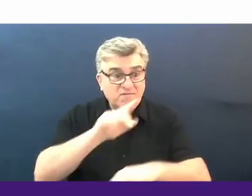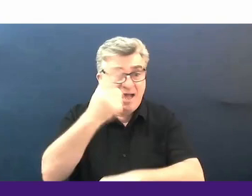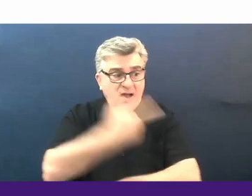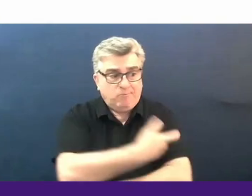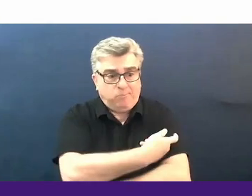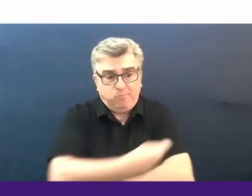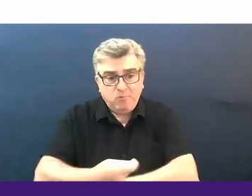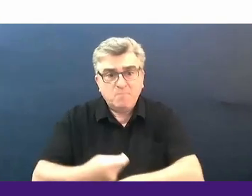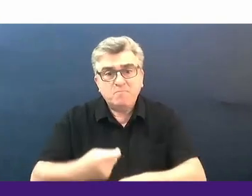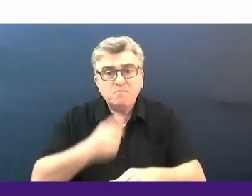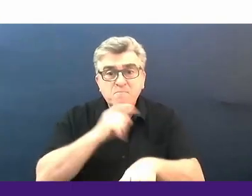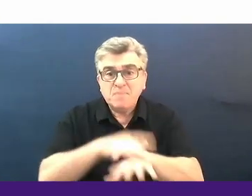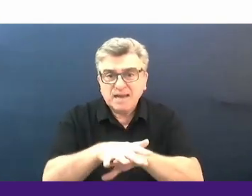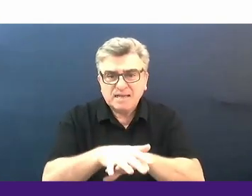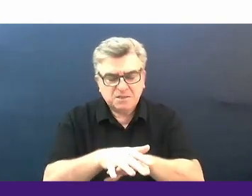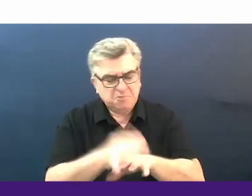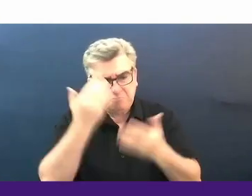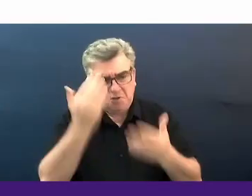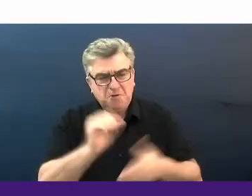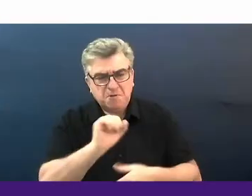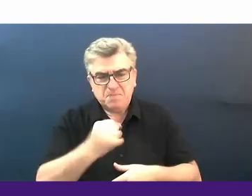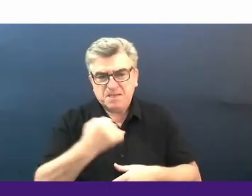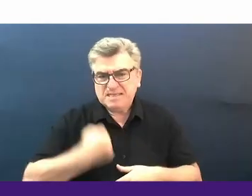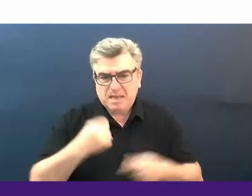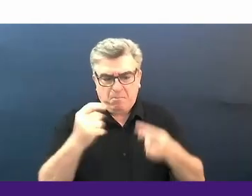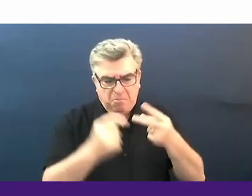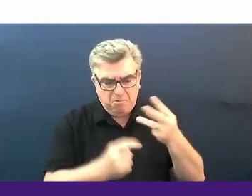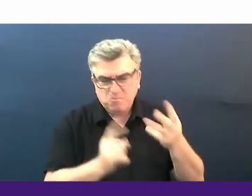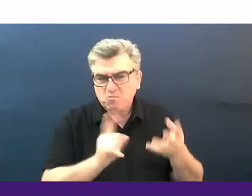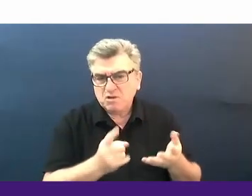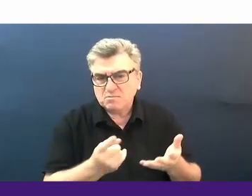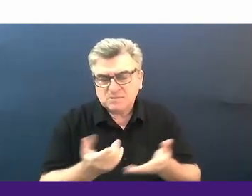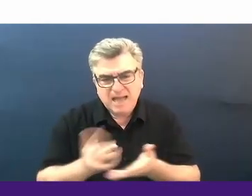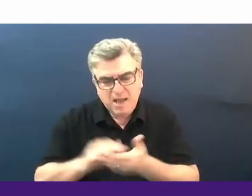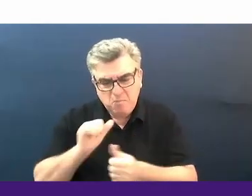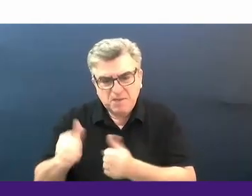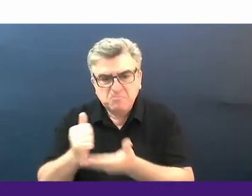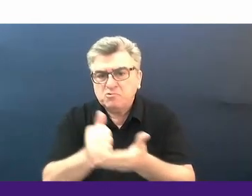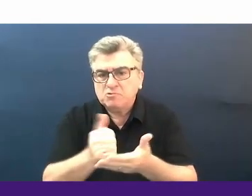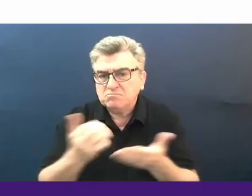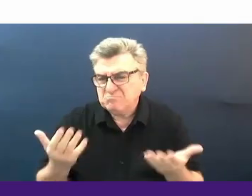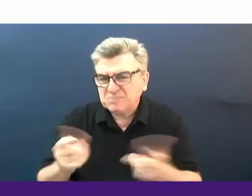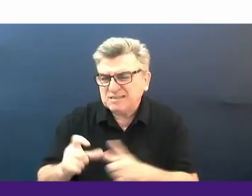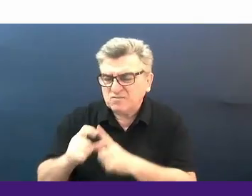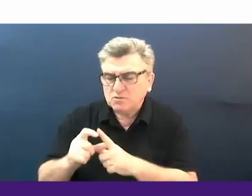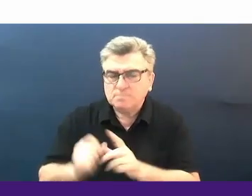conditions you're actually dealing with, and how you might better support health outcomes.